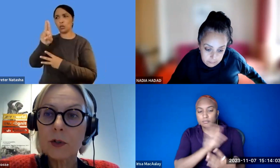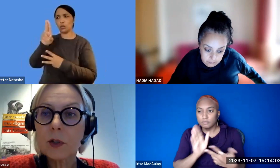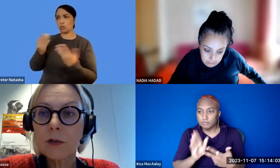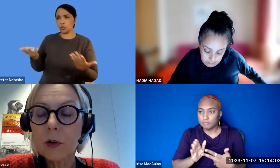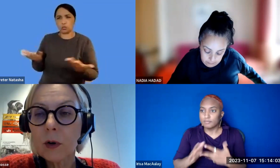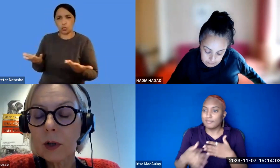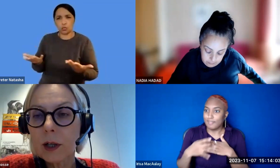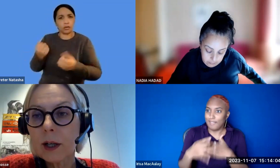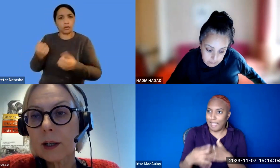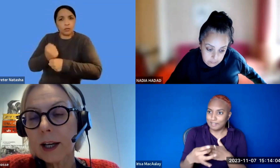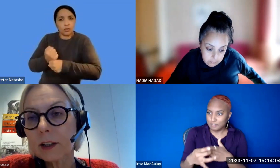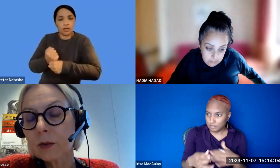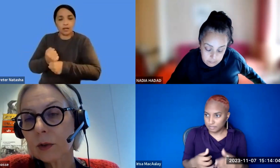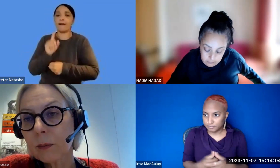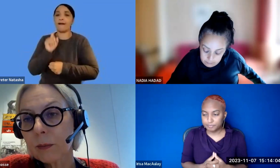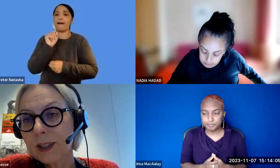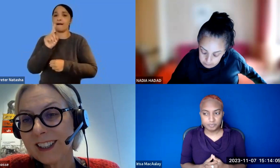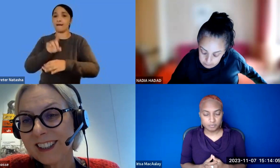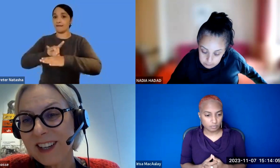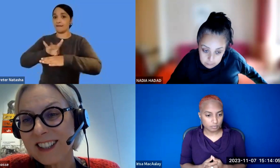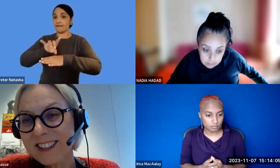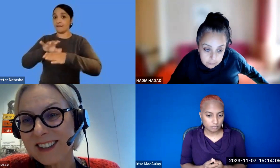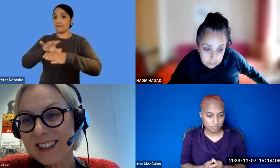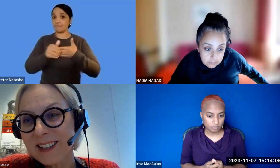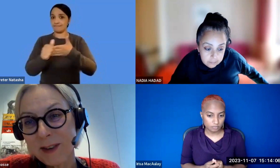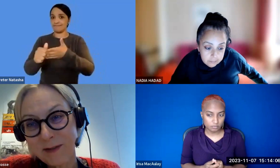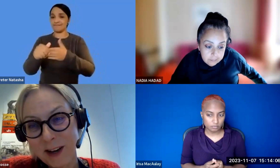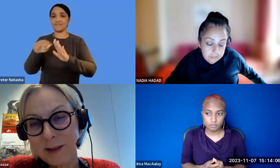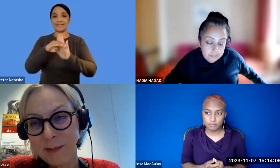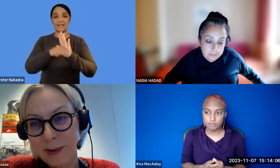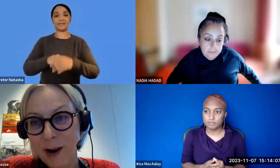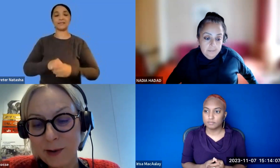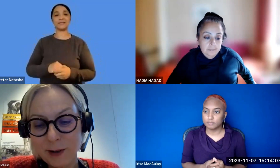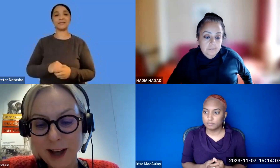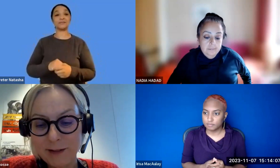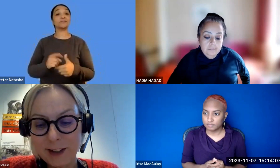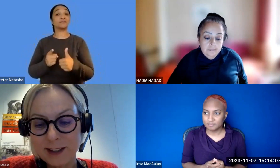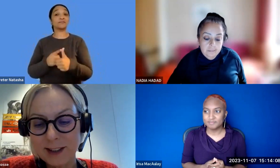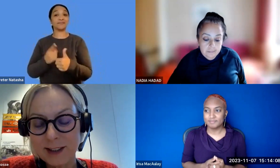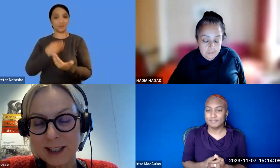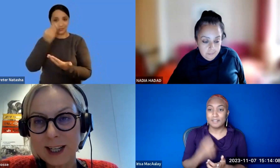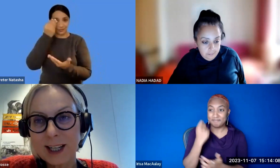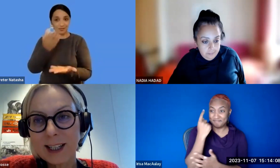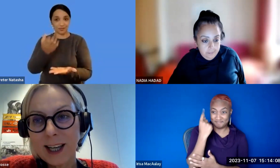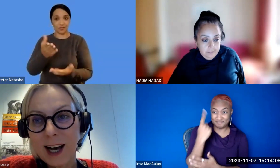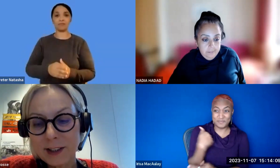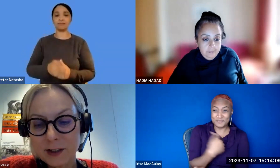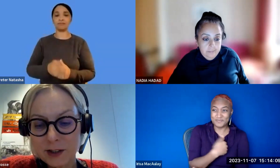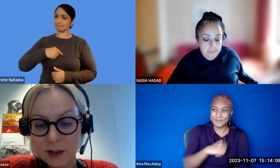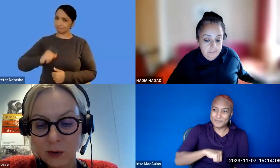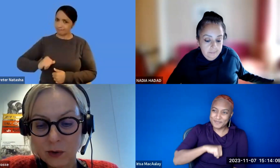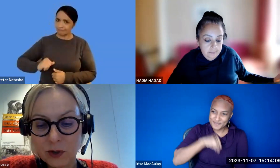So first of all, I would like to mention that we are proud of having this guidance note,